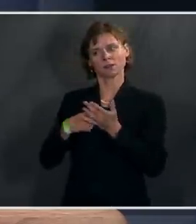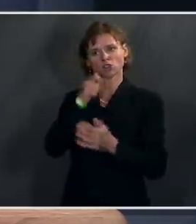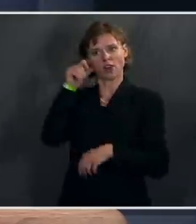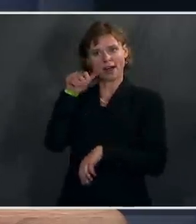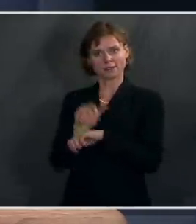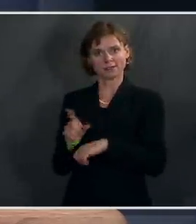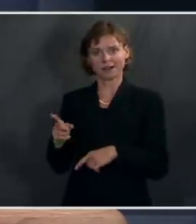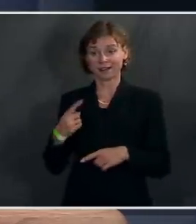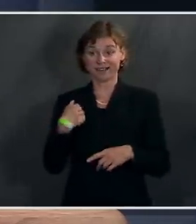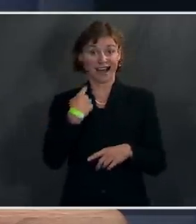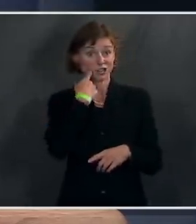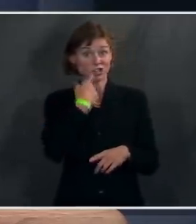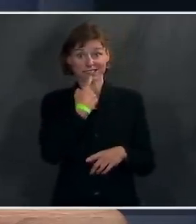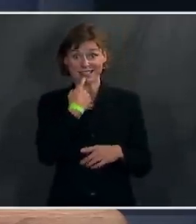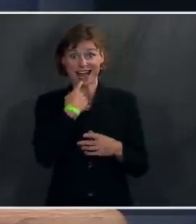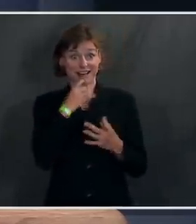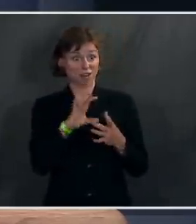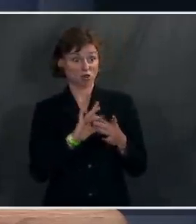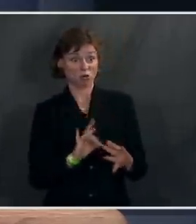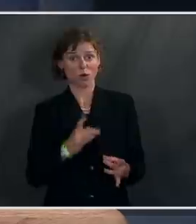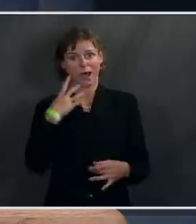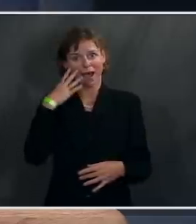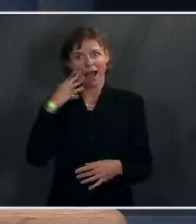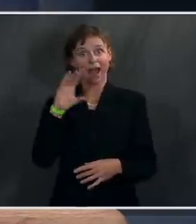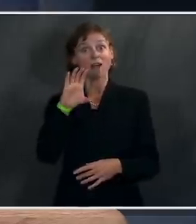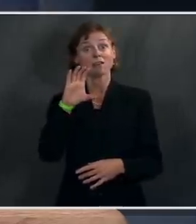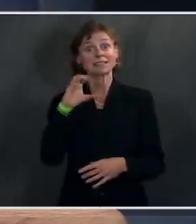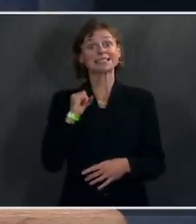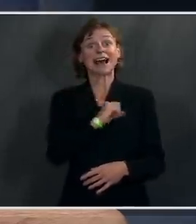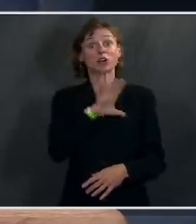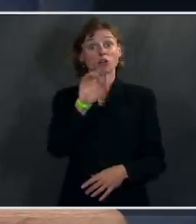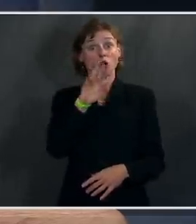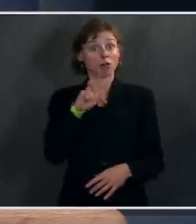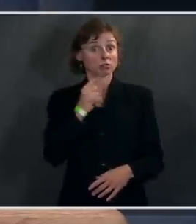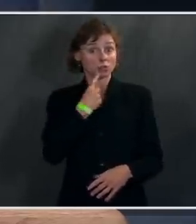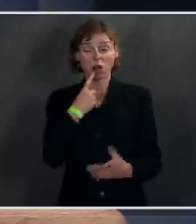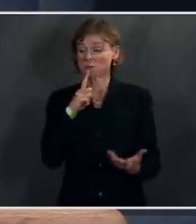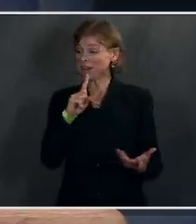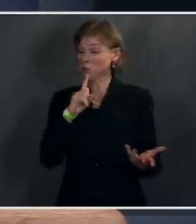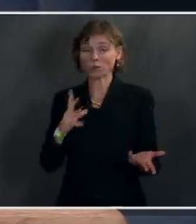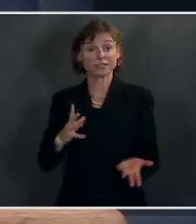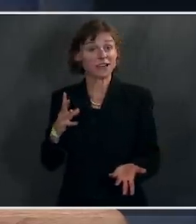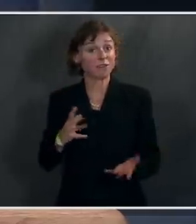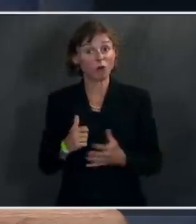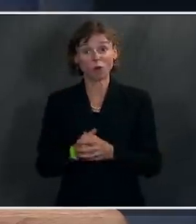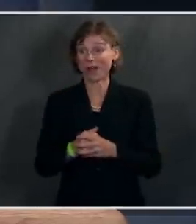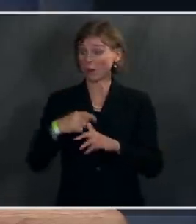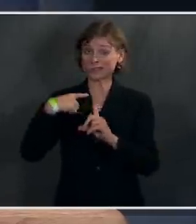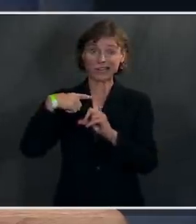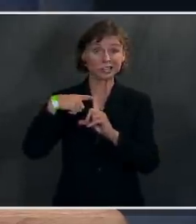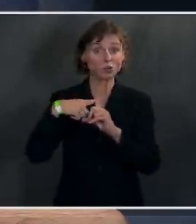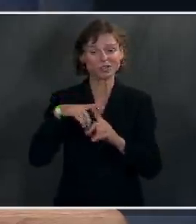and I think as Senator Collins also said, it was civil, it was constructive. This is how democracy should work.